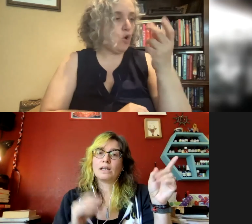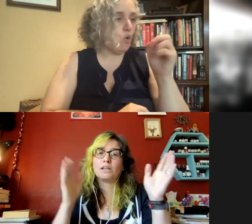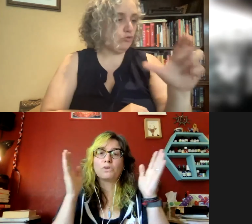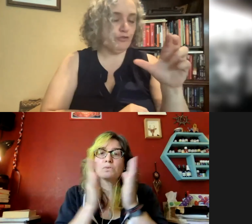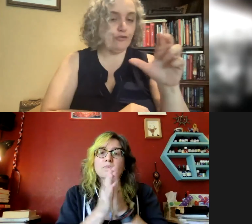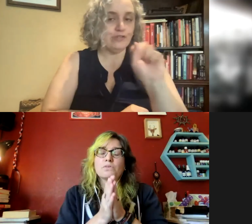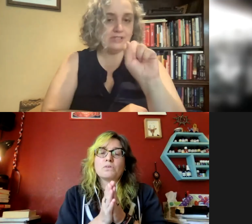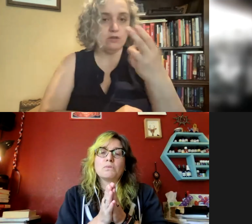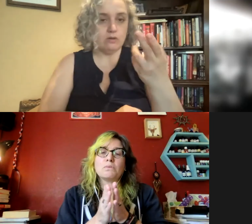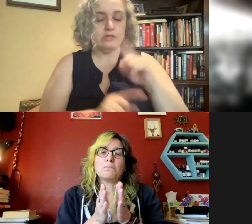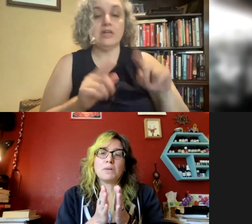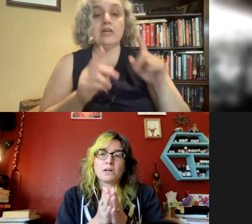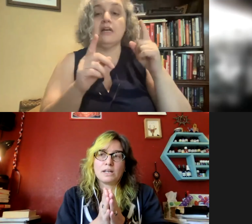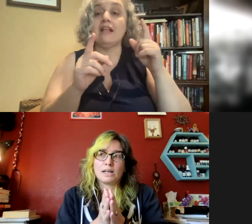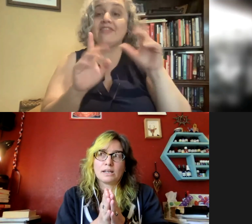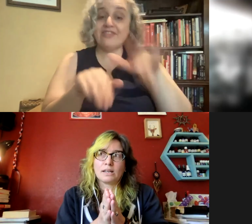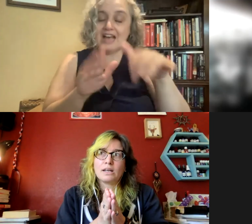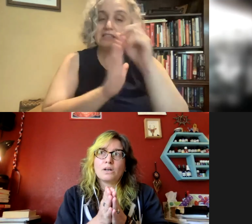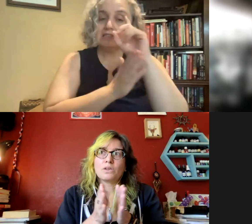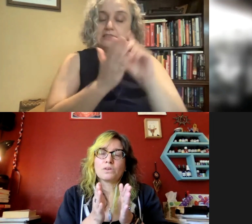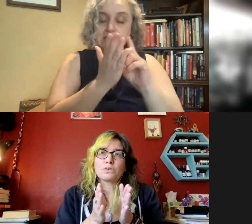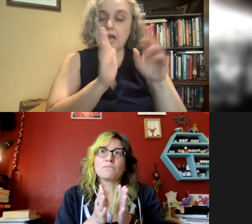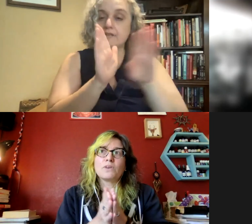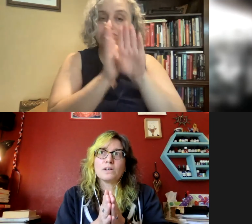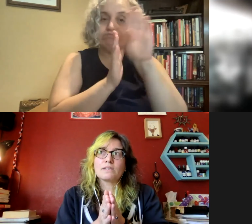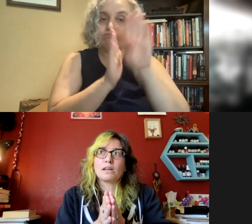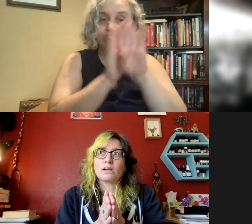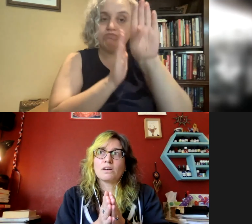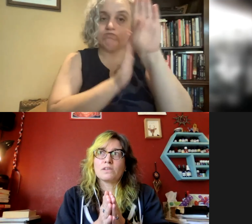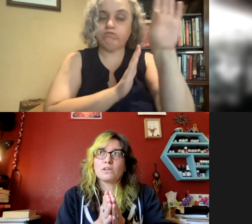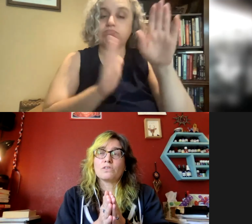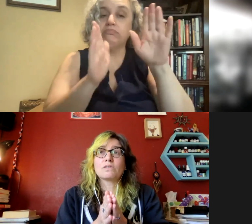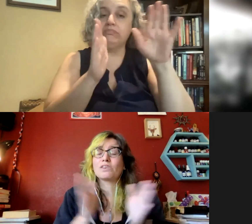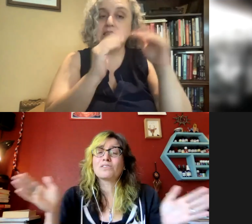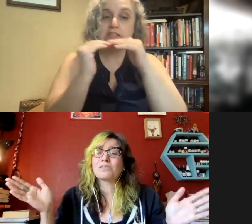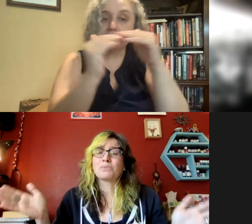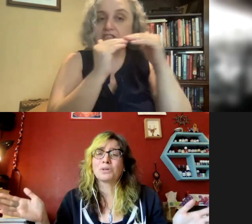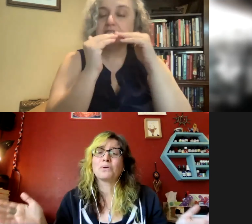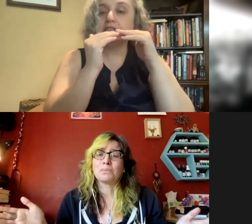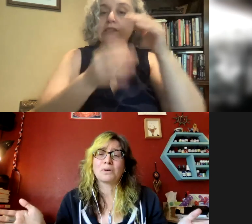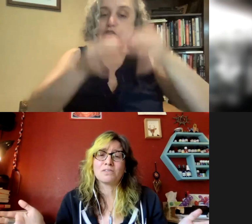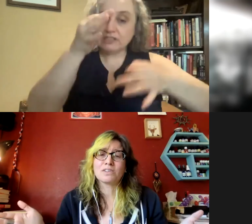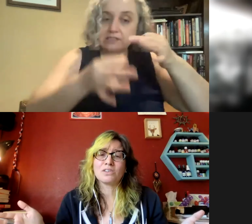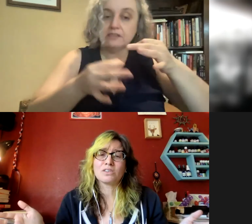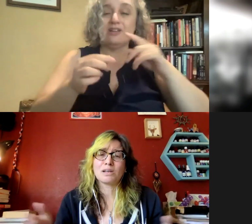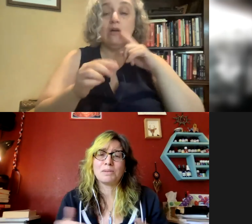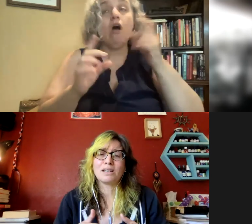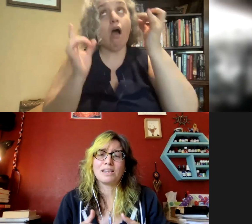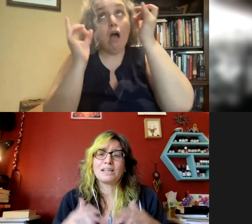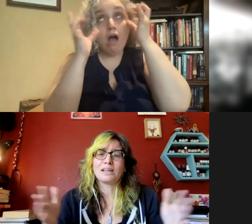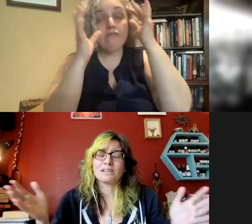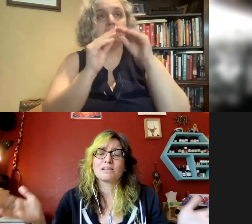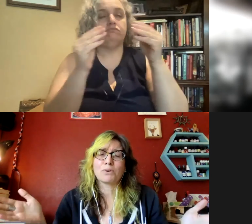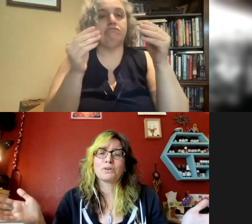Those two marrying, there's some very exciting conversations. There's also some really horrible conversations. I think that is part of